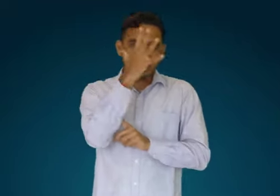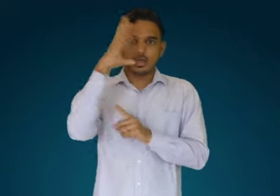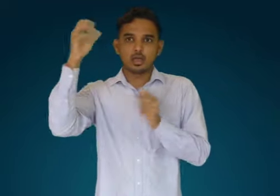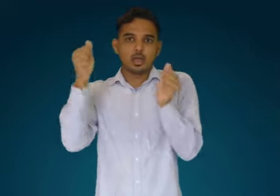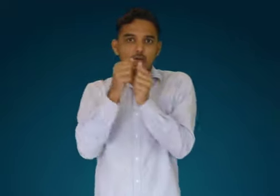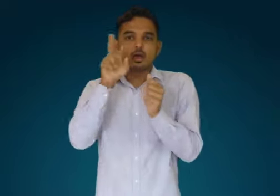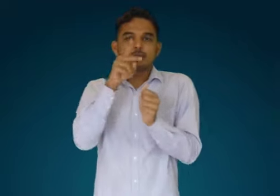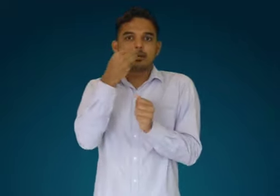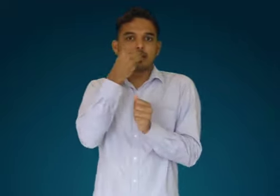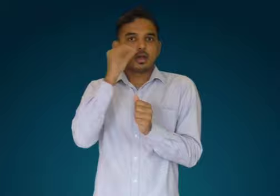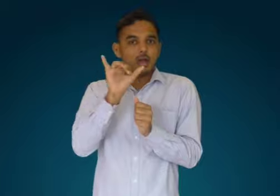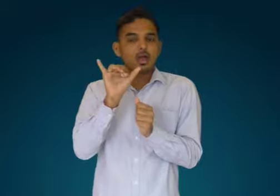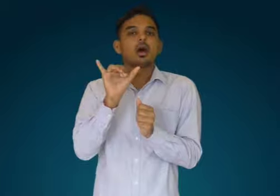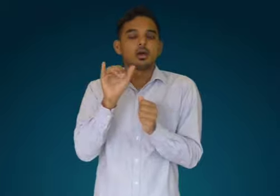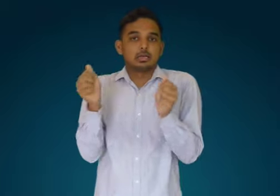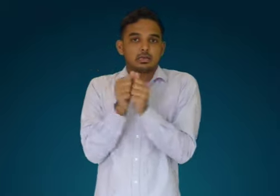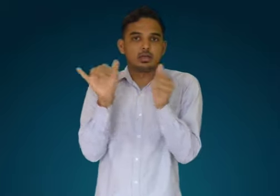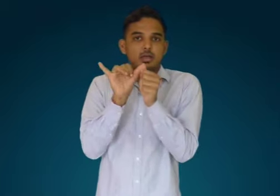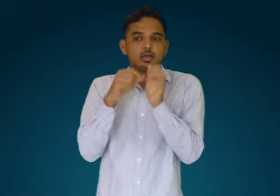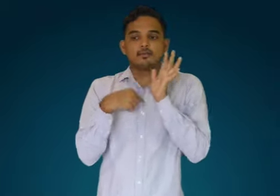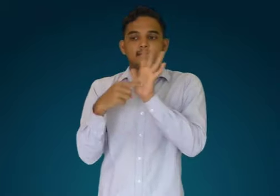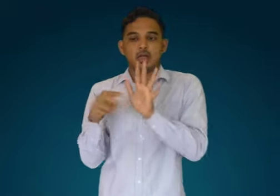than the traditional methods